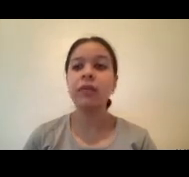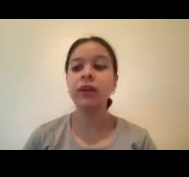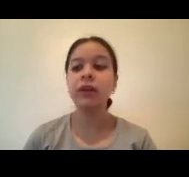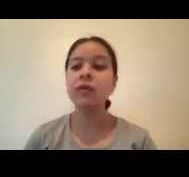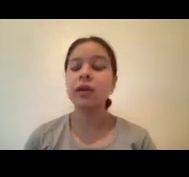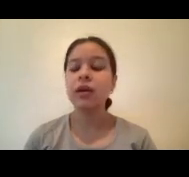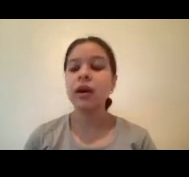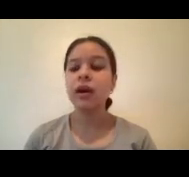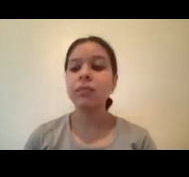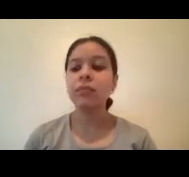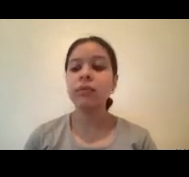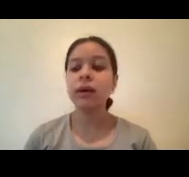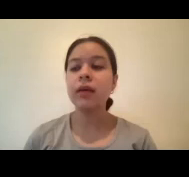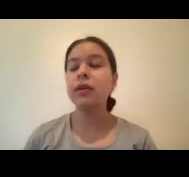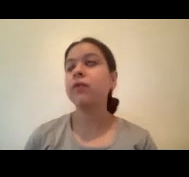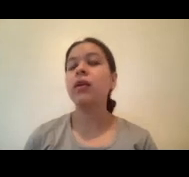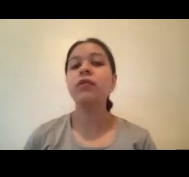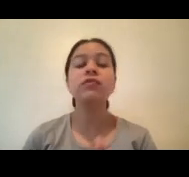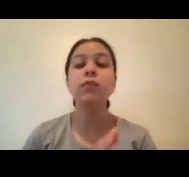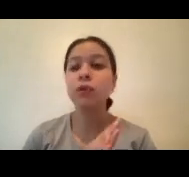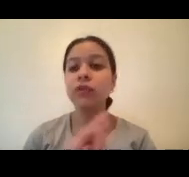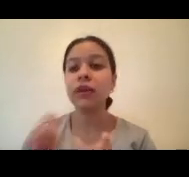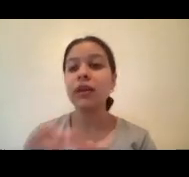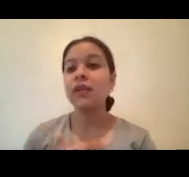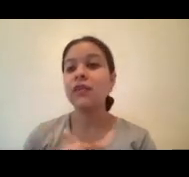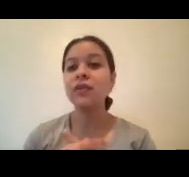And really, I mean, first and foremost, like students